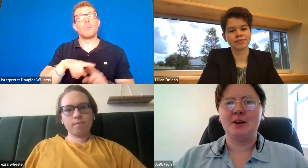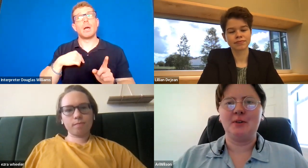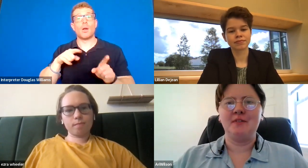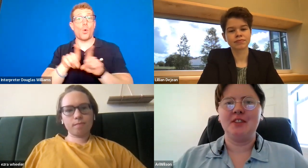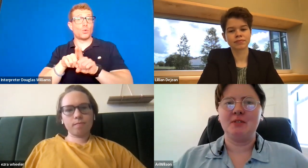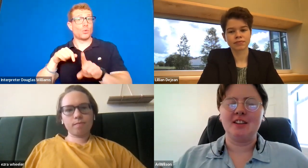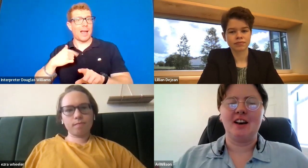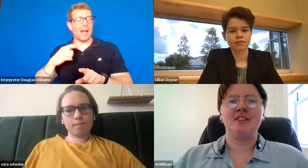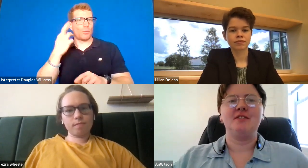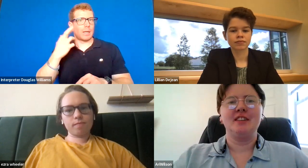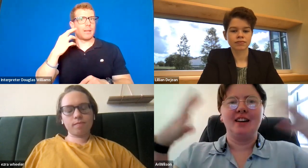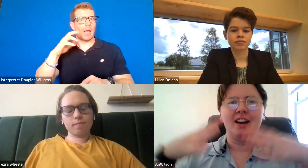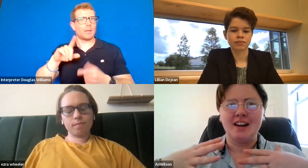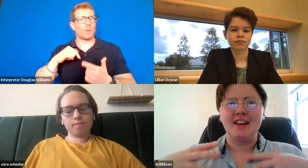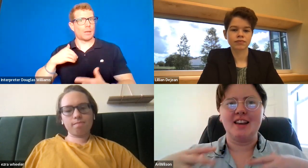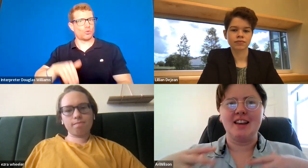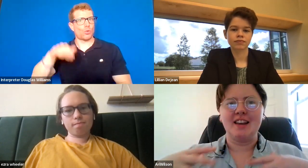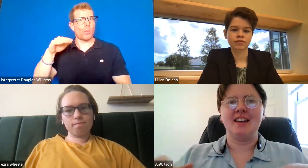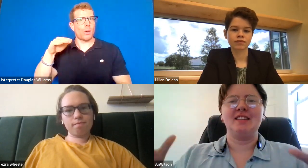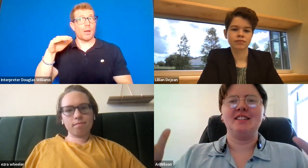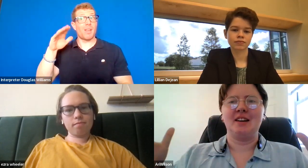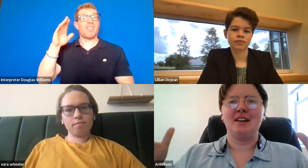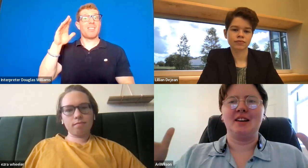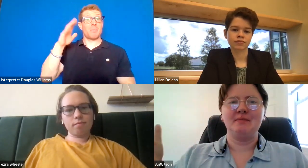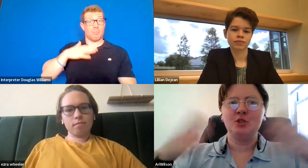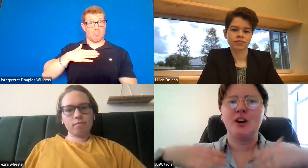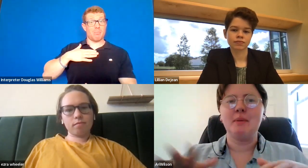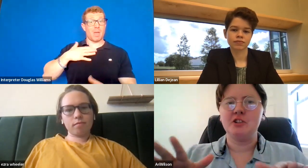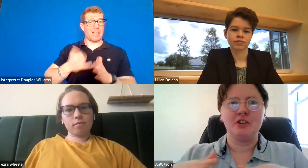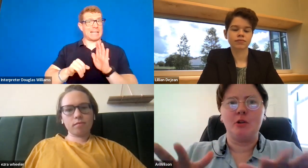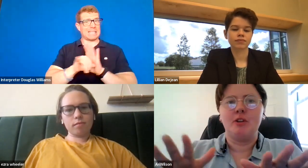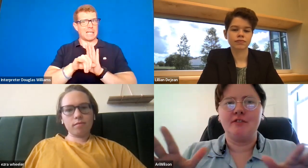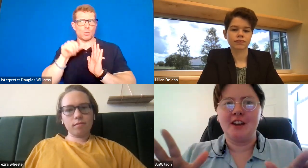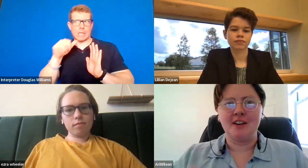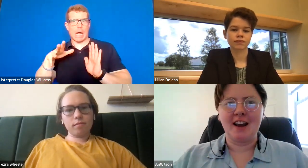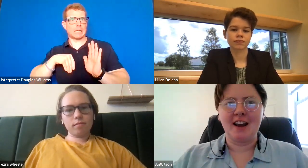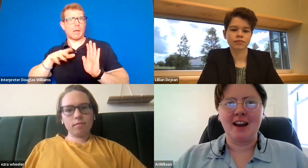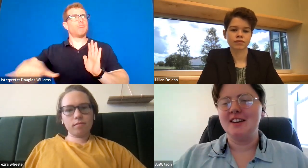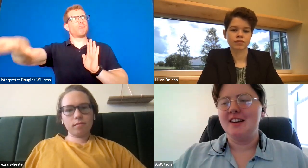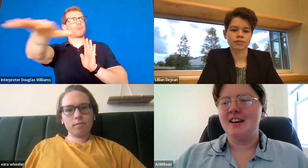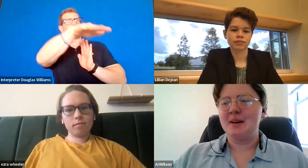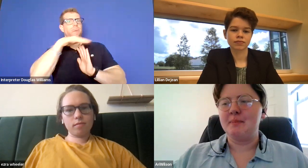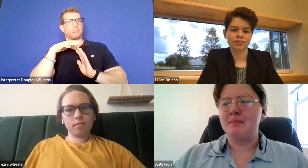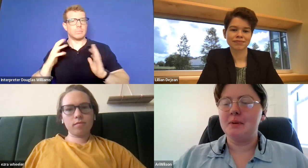And so there was a lot of hiding and trying to make sure no one figured it out.